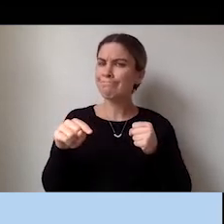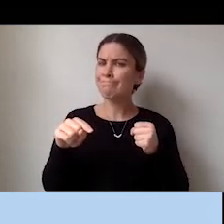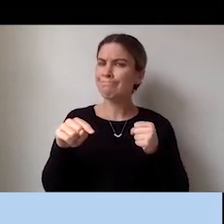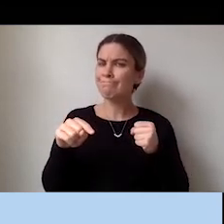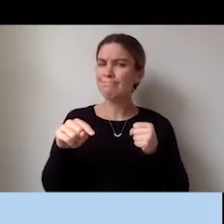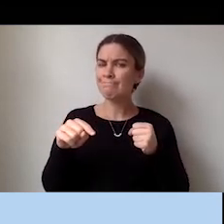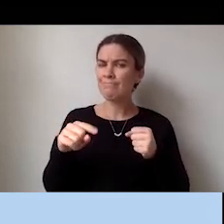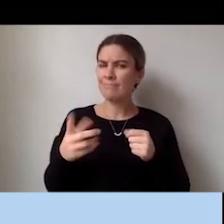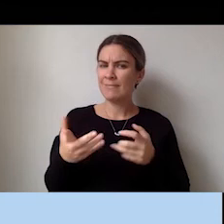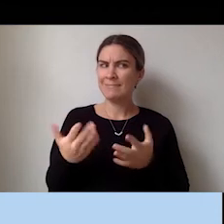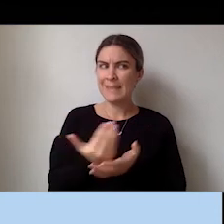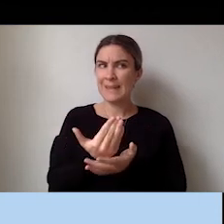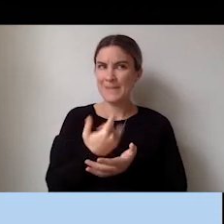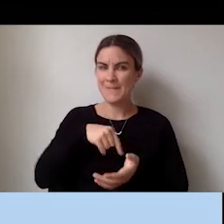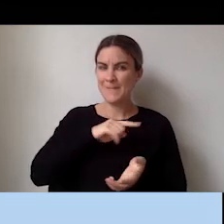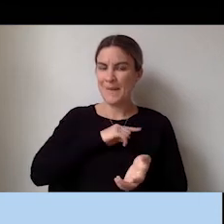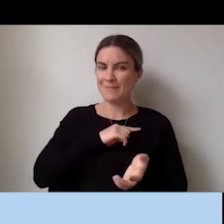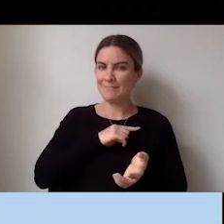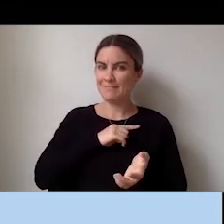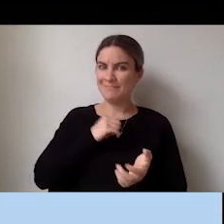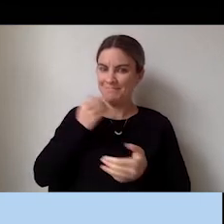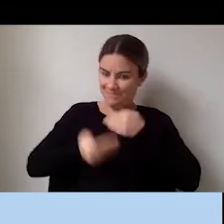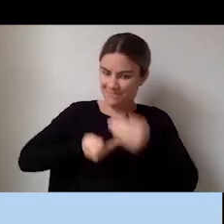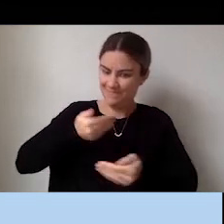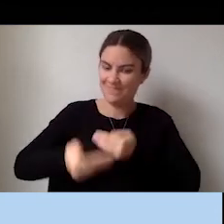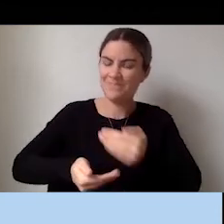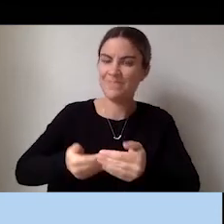together.